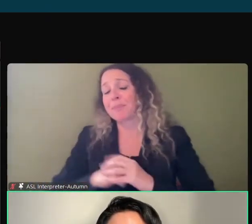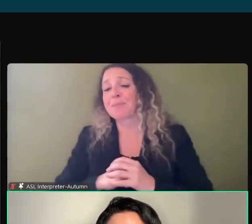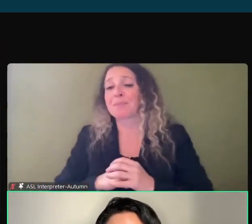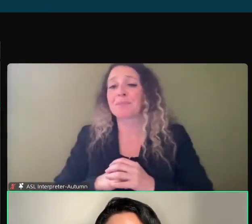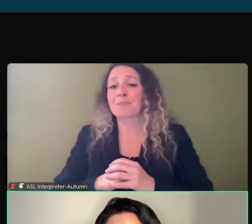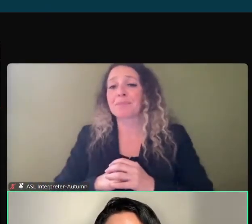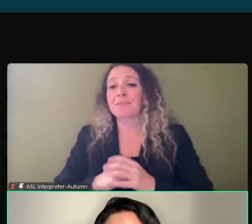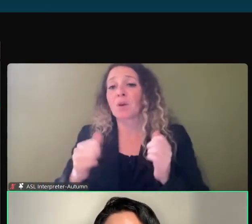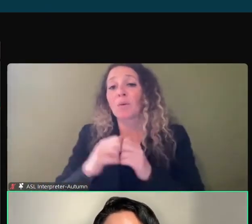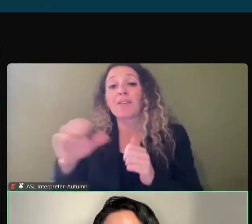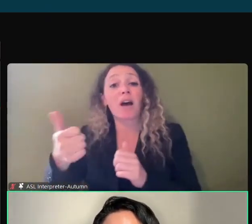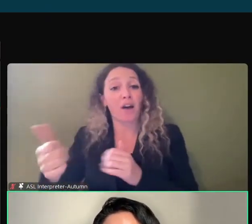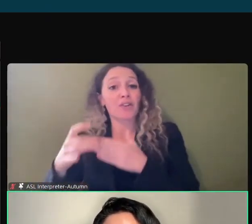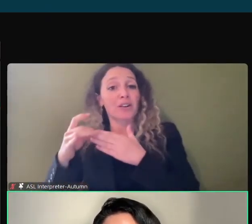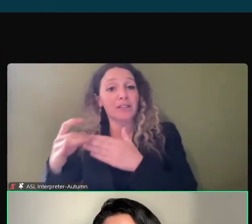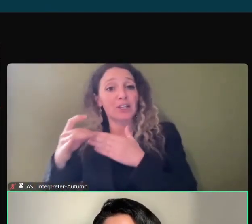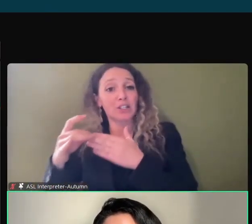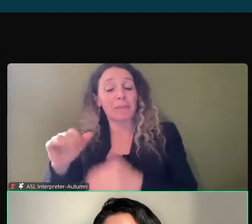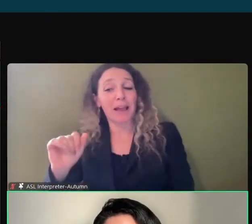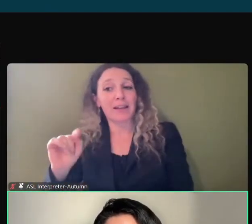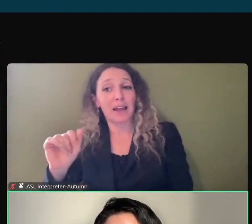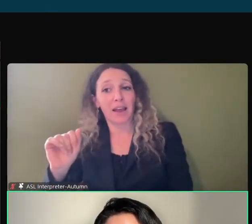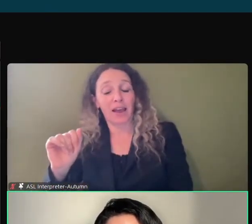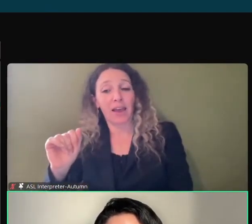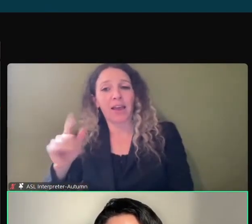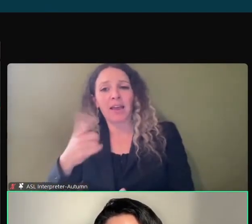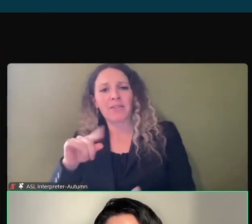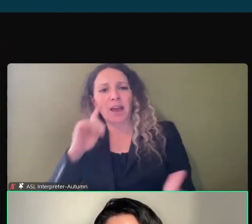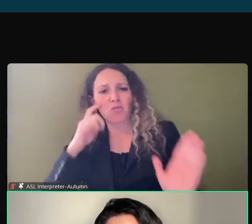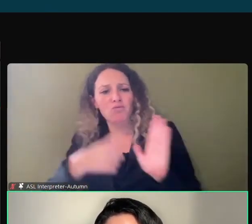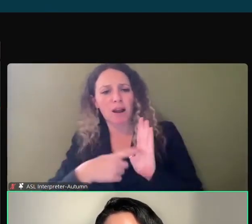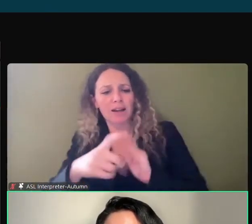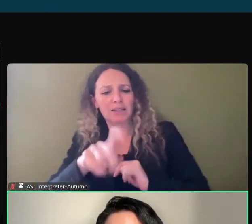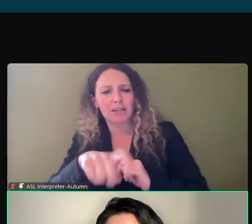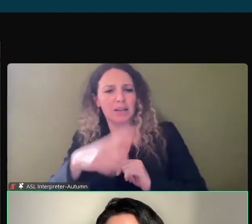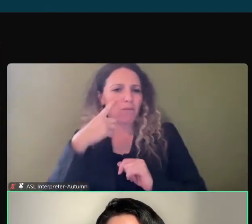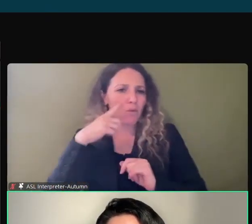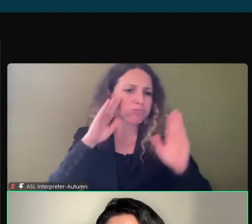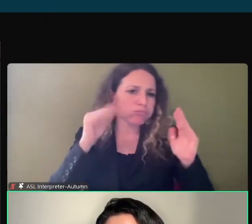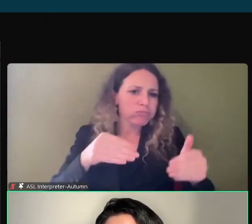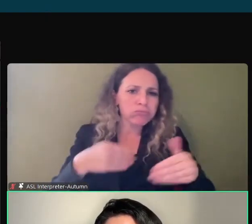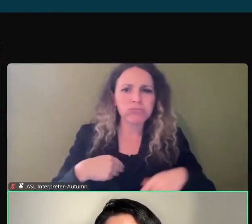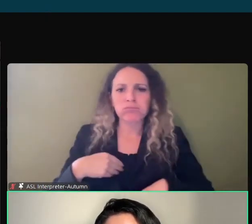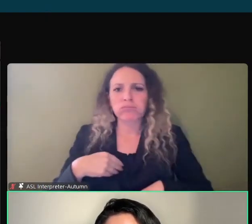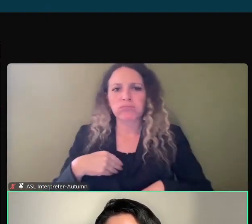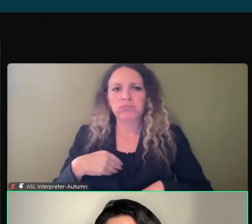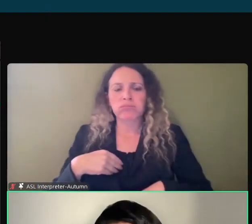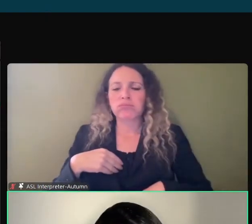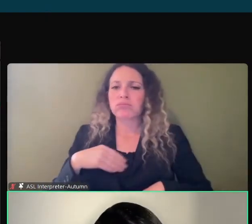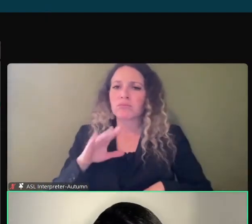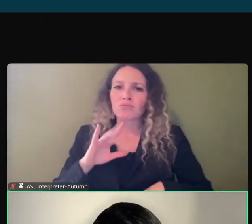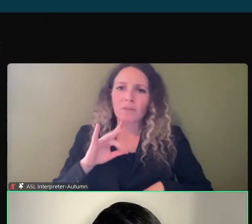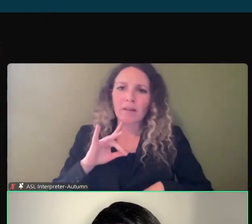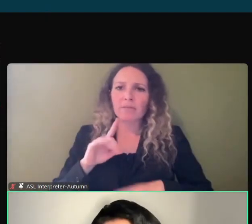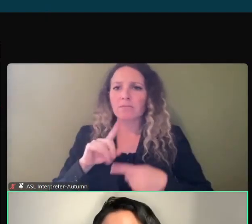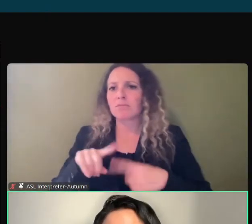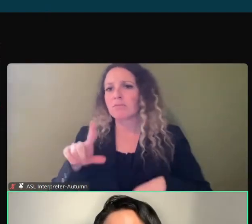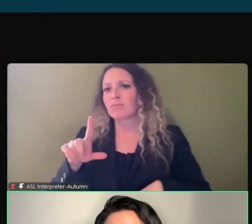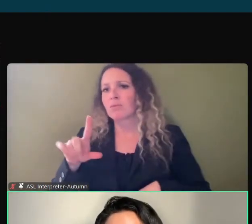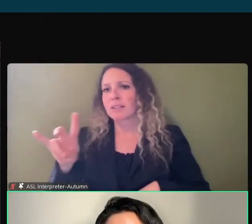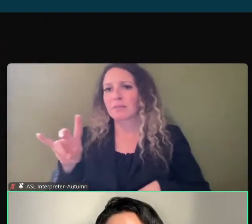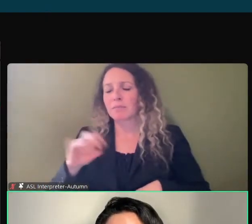ATA, they recognize the need to really focus on the 25 to 27% of Americans who have a significant